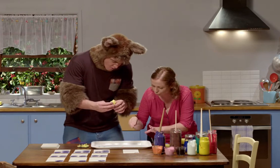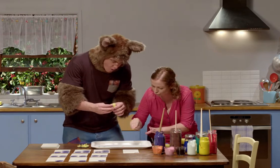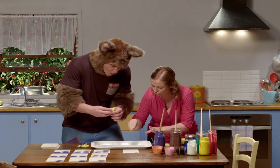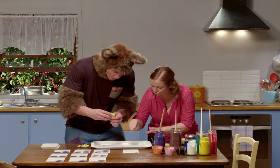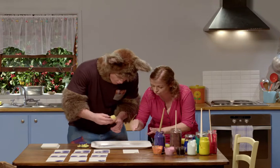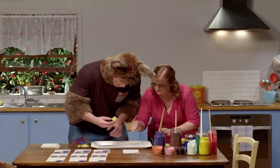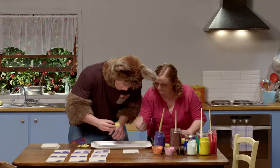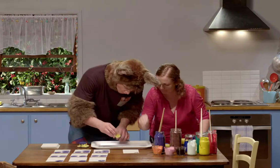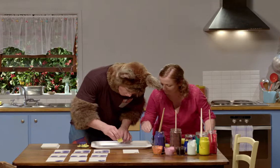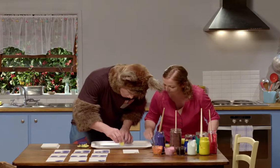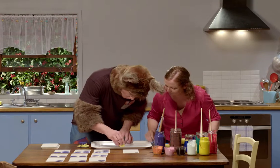Stamp that.